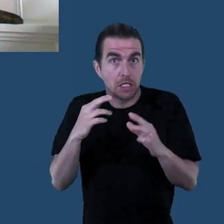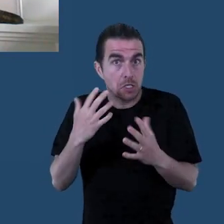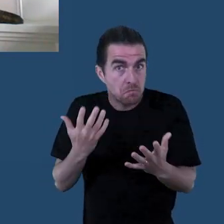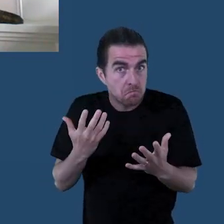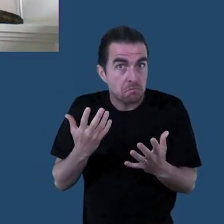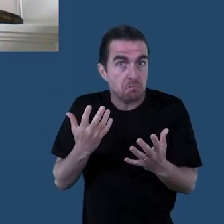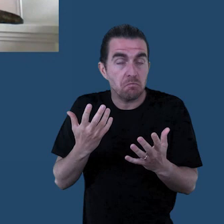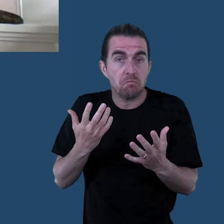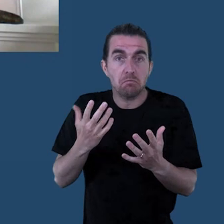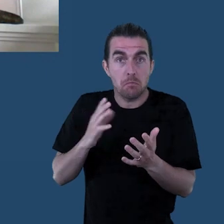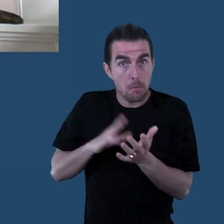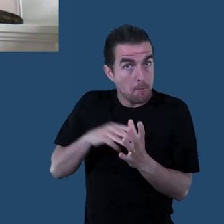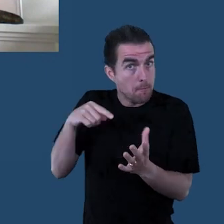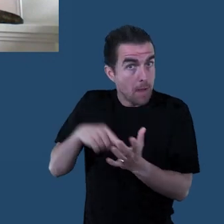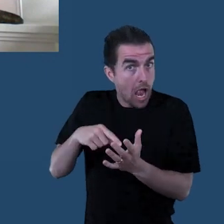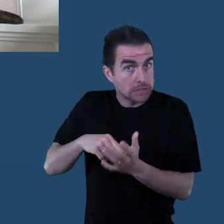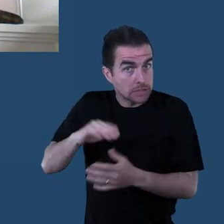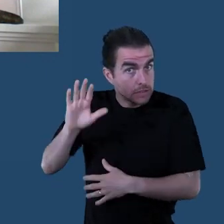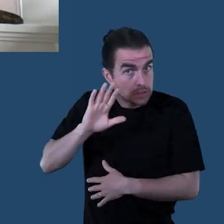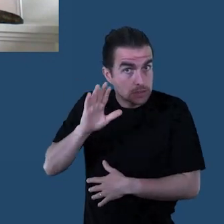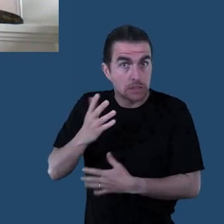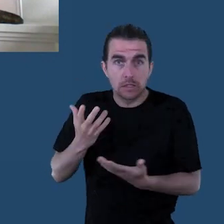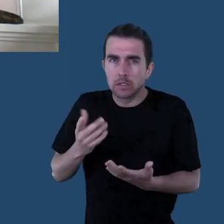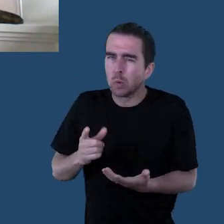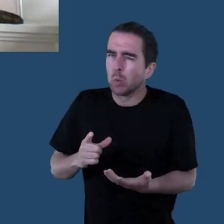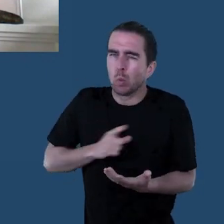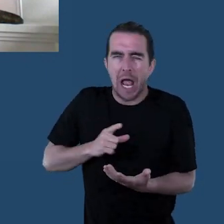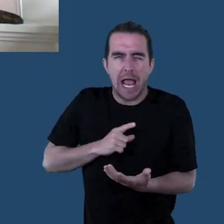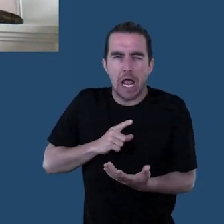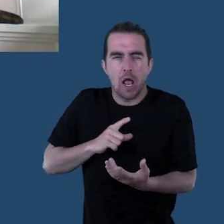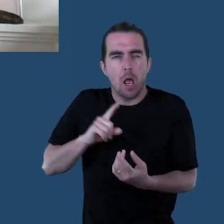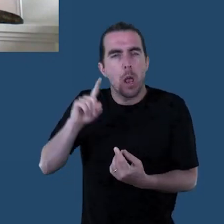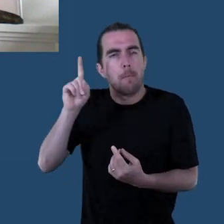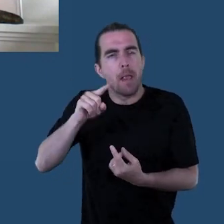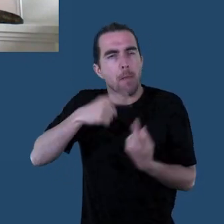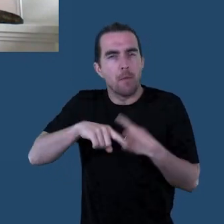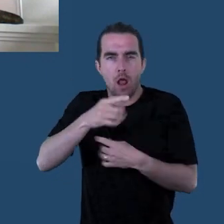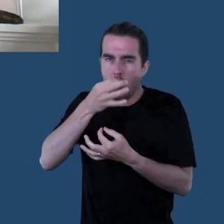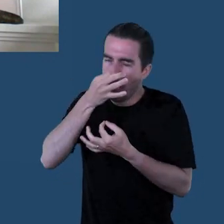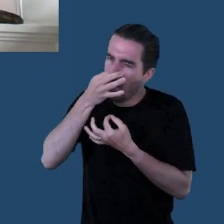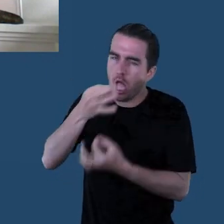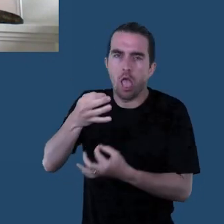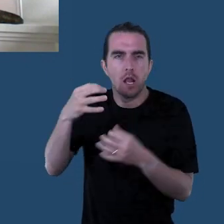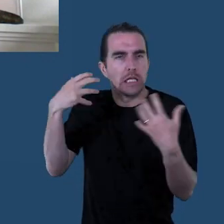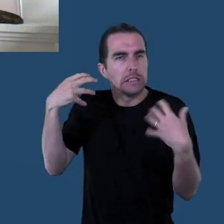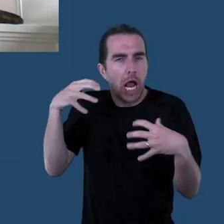So, Matt, what is it, do you think, about dinosaurs that people find so fascinating?